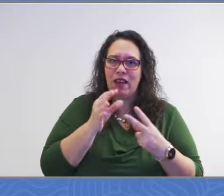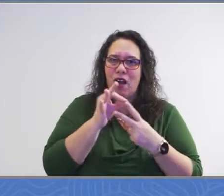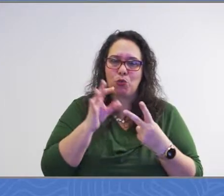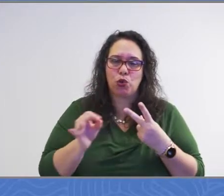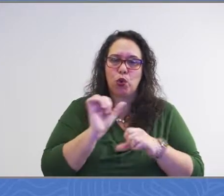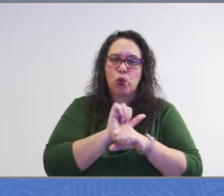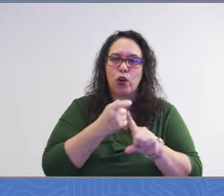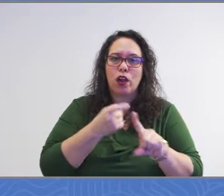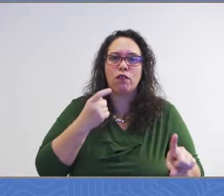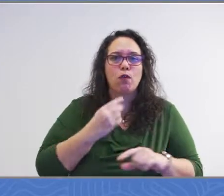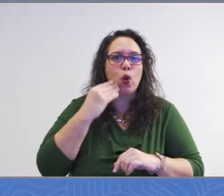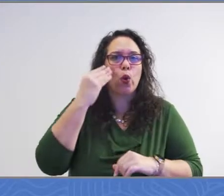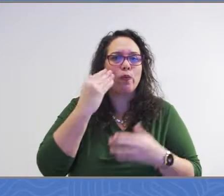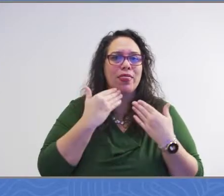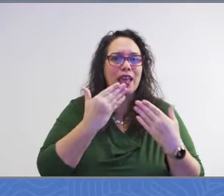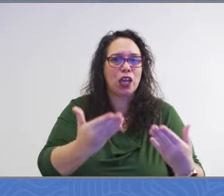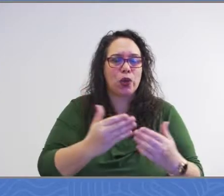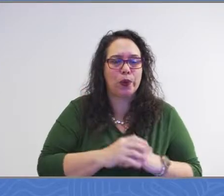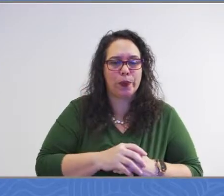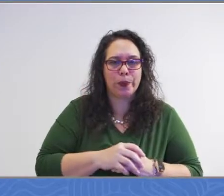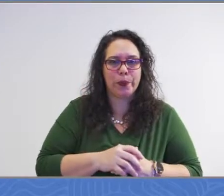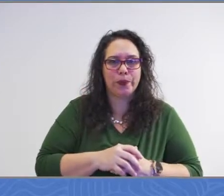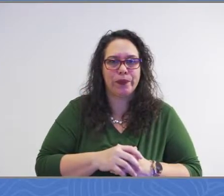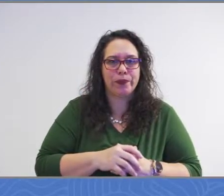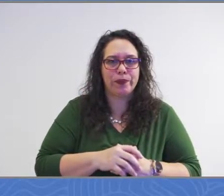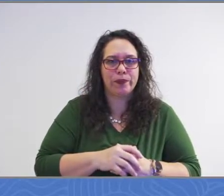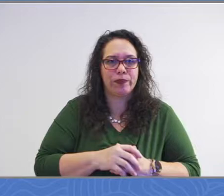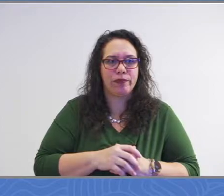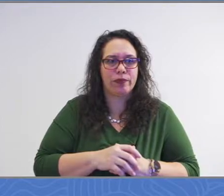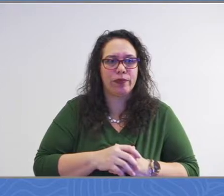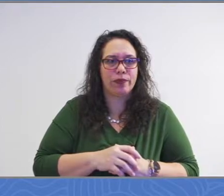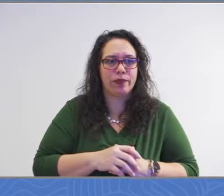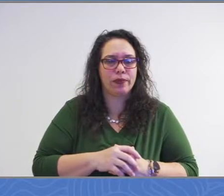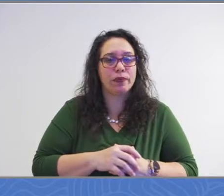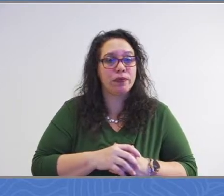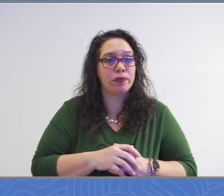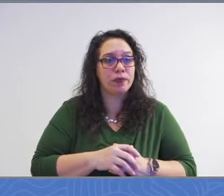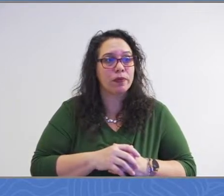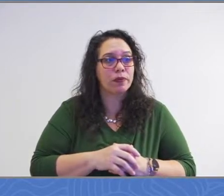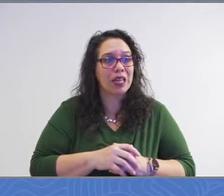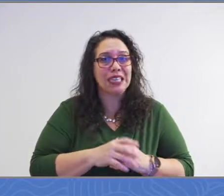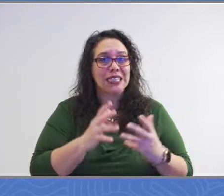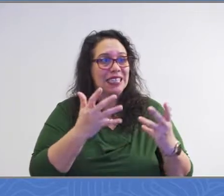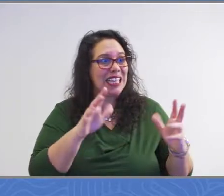Madam president, that is the 30 minutes of public testimony.